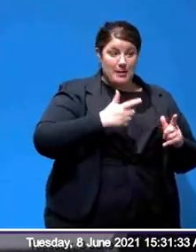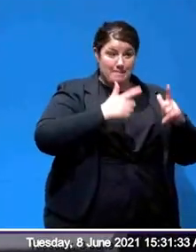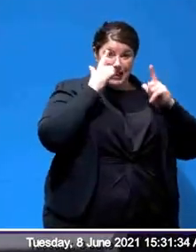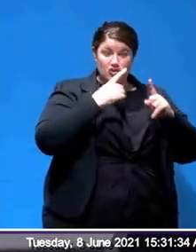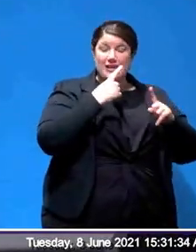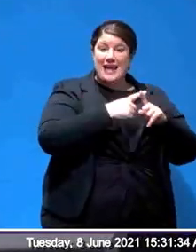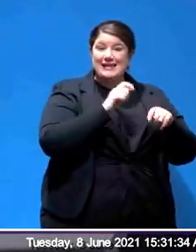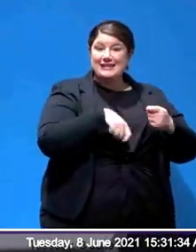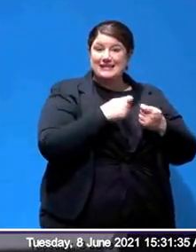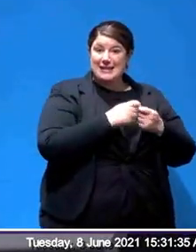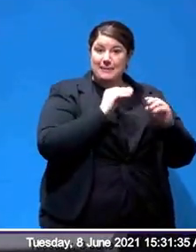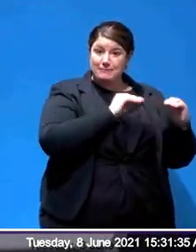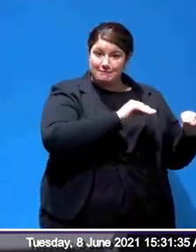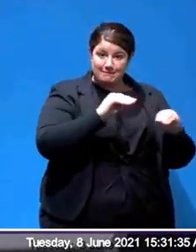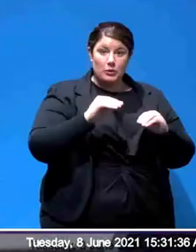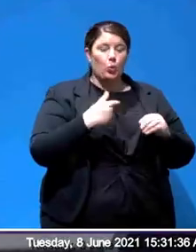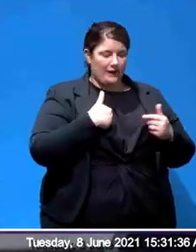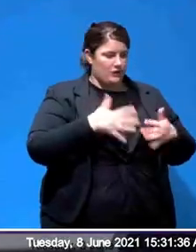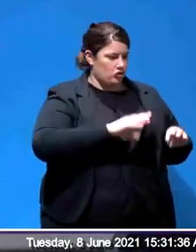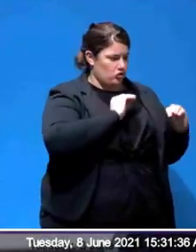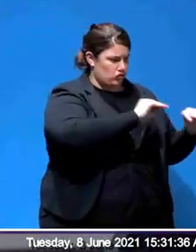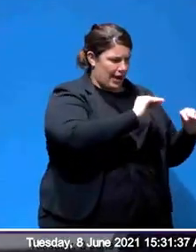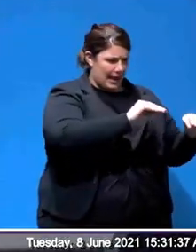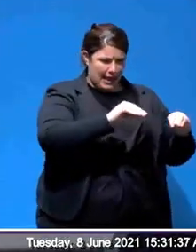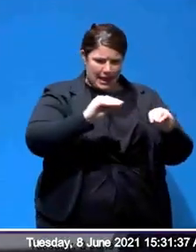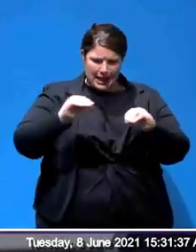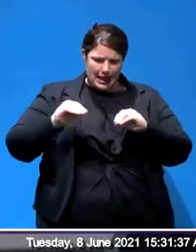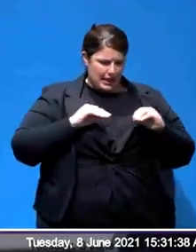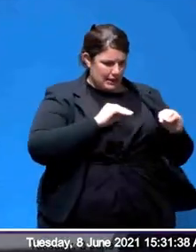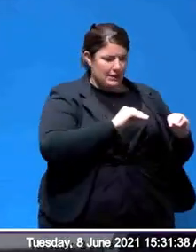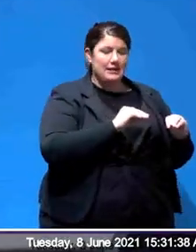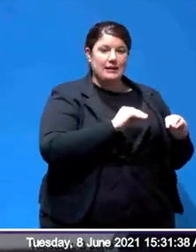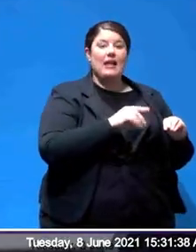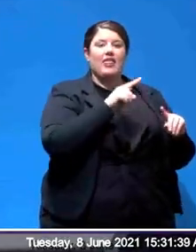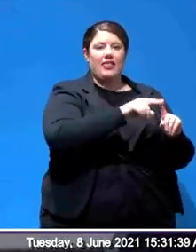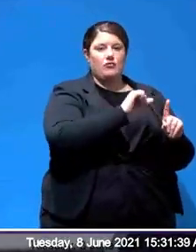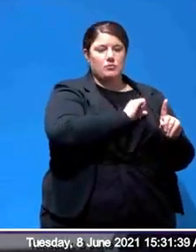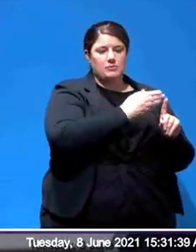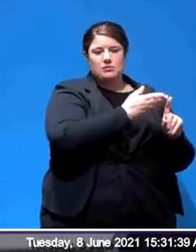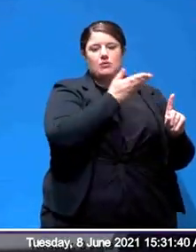them all through training on RiskMan, and that would have been --- I would